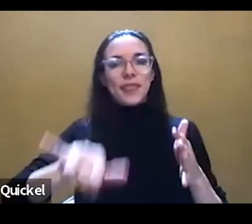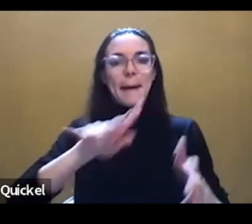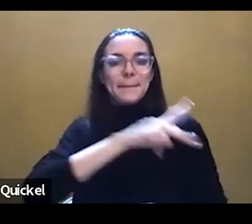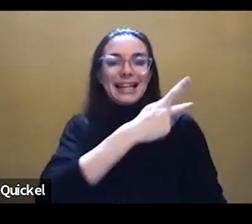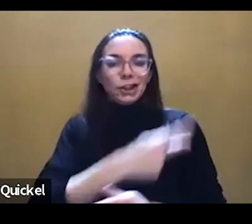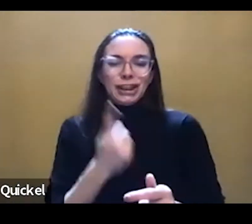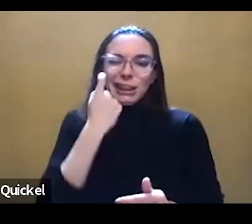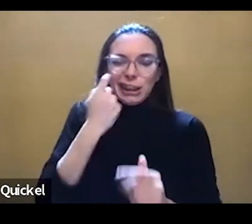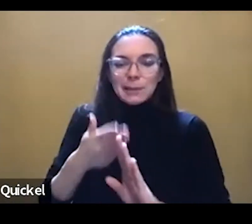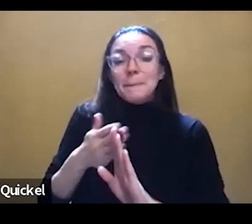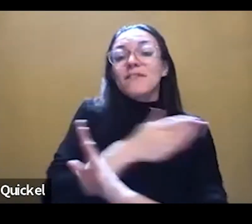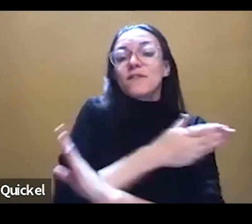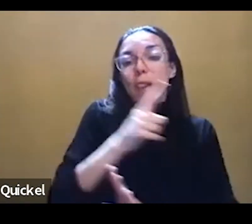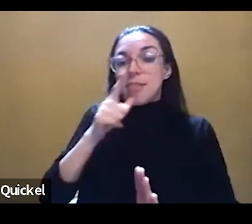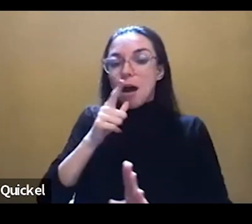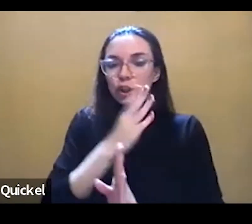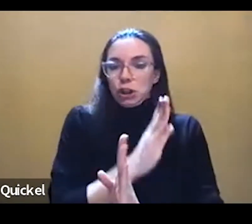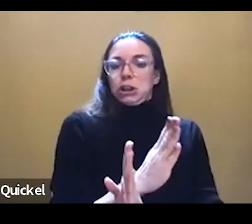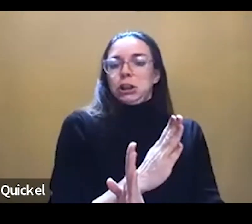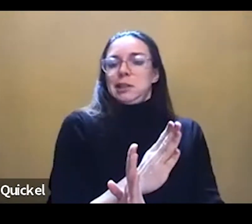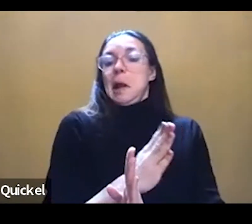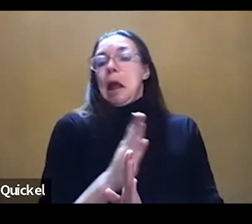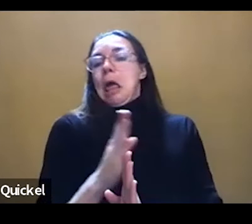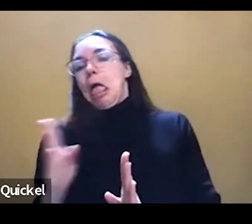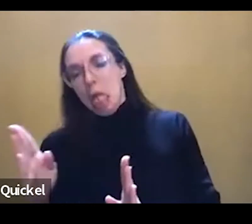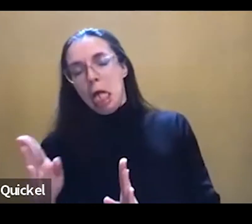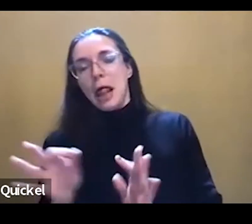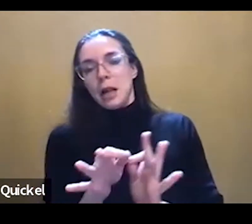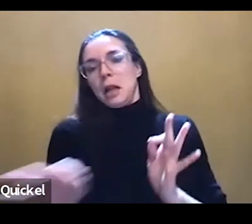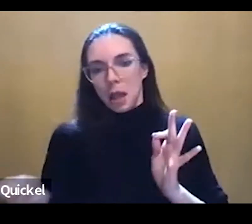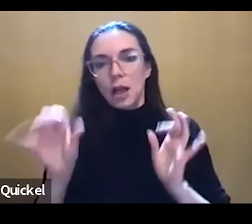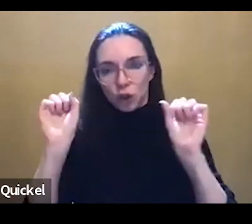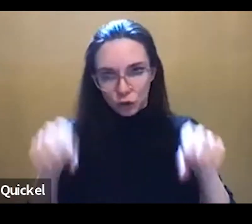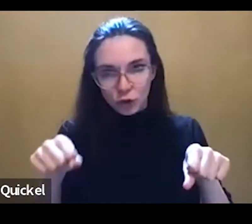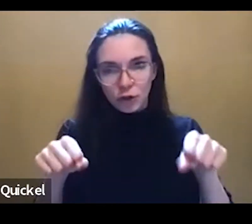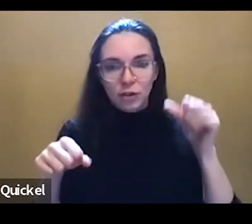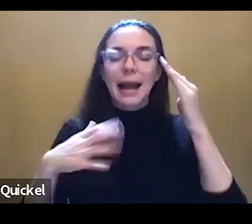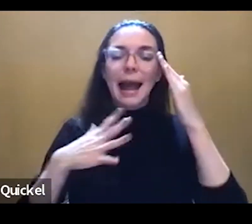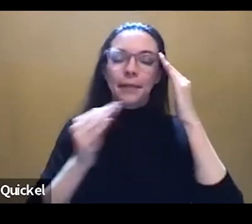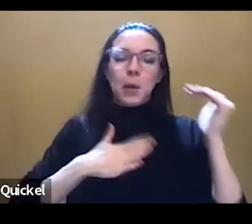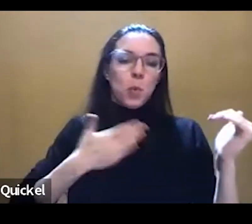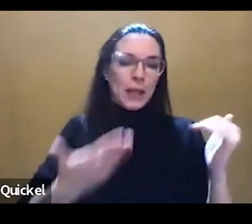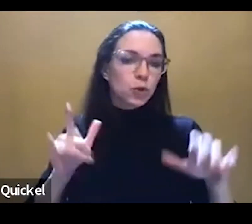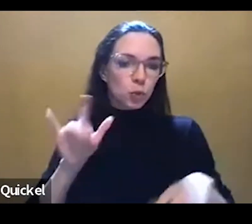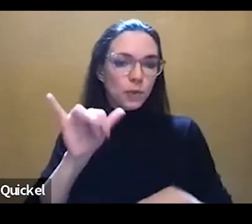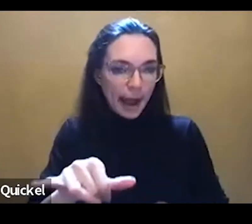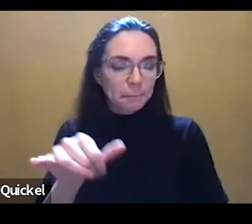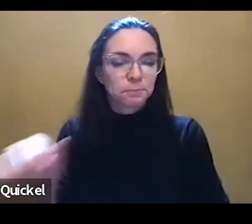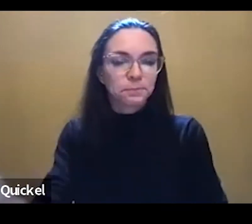that they knew this appointment could squeeze out into the lunch hour and were willing to let that happen.